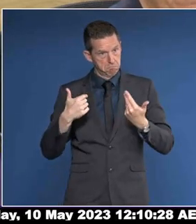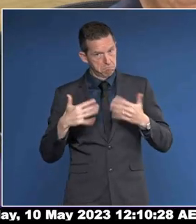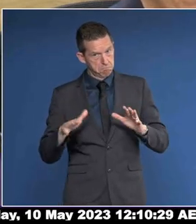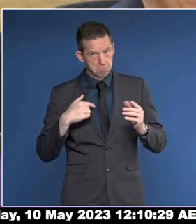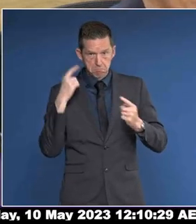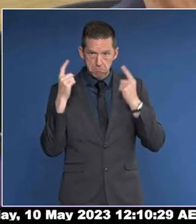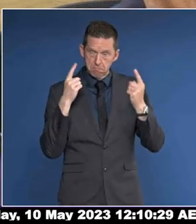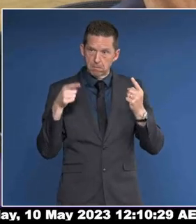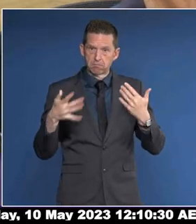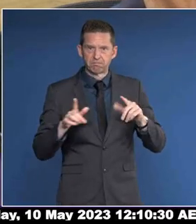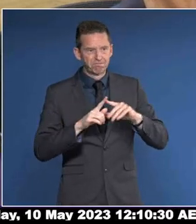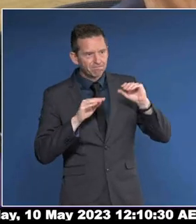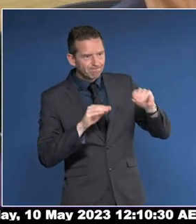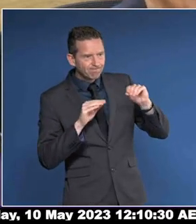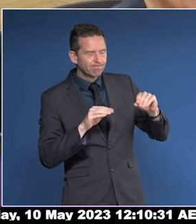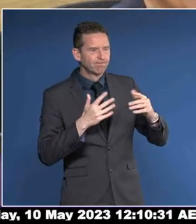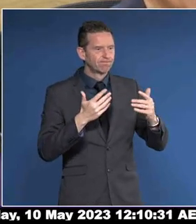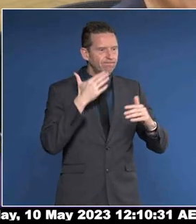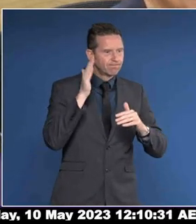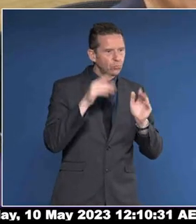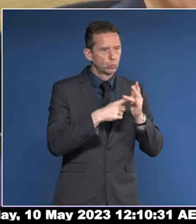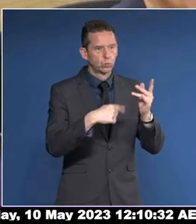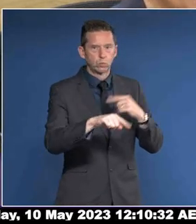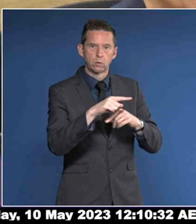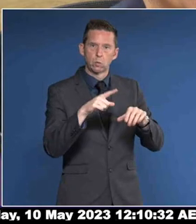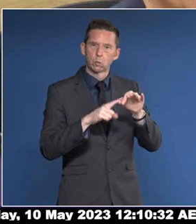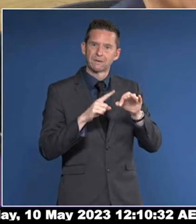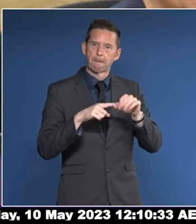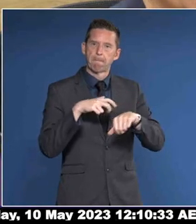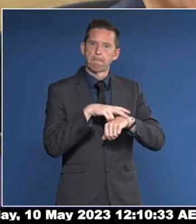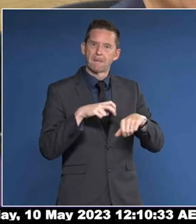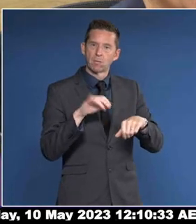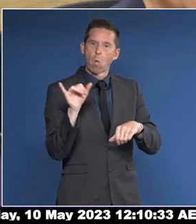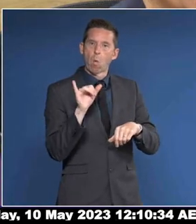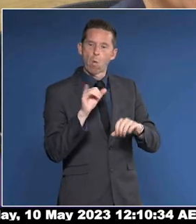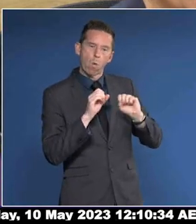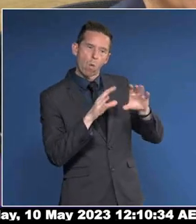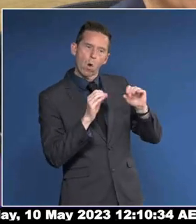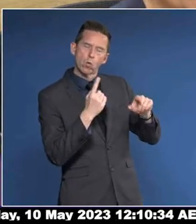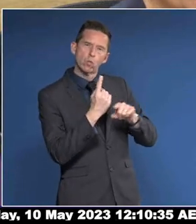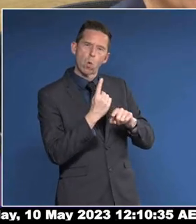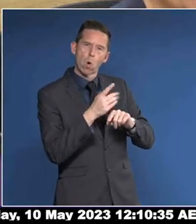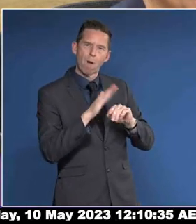Queensland Police in relation to identifying risk factors or vulnerabilities, to use your